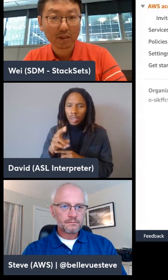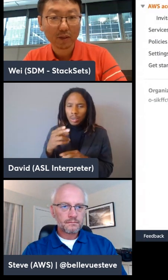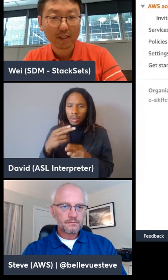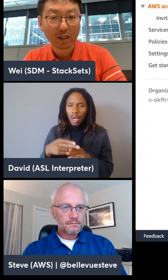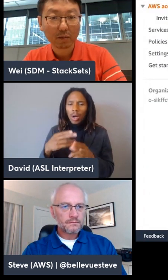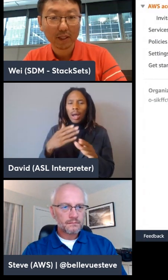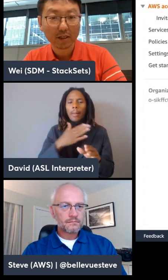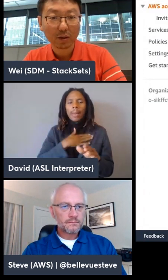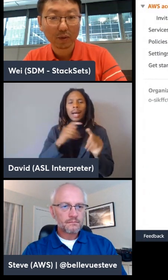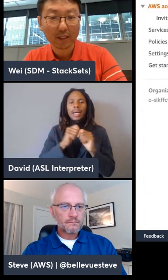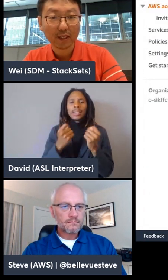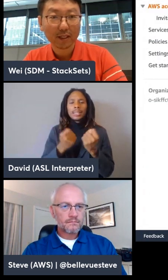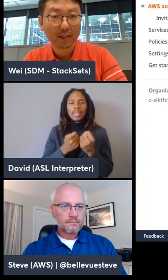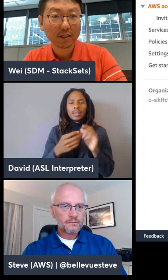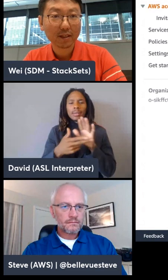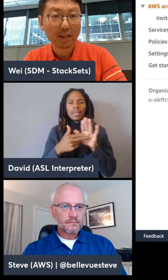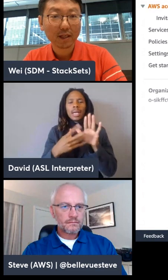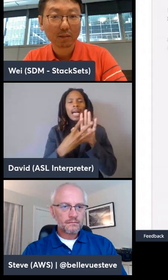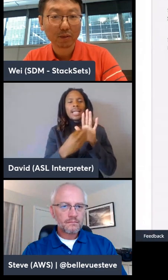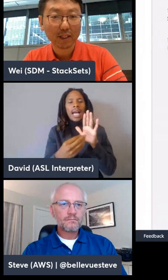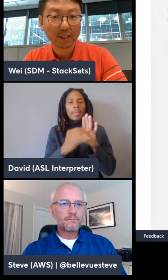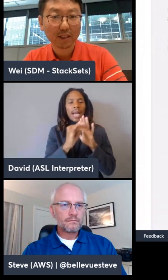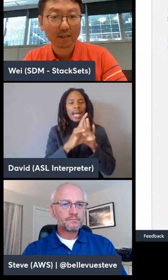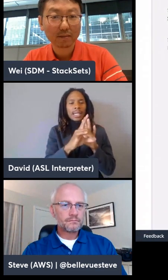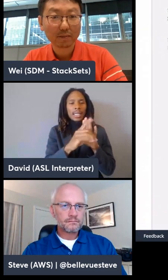So let's copy the OU ID here and put it here.